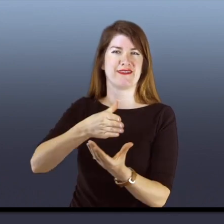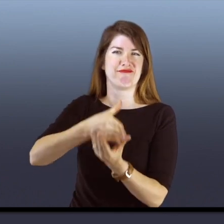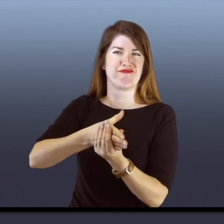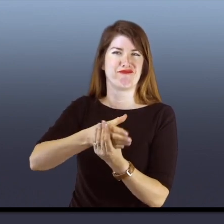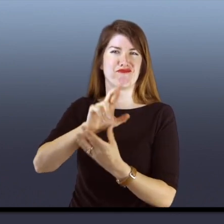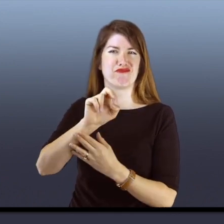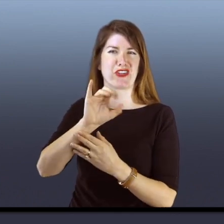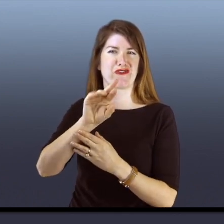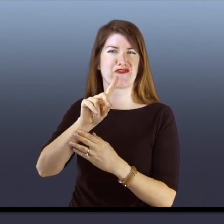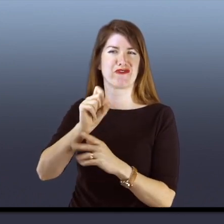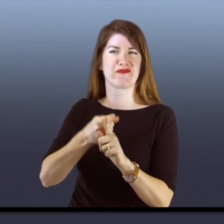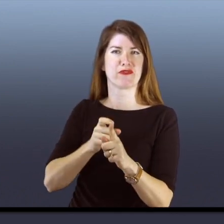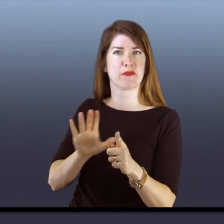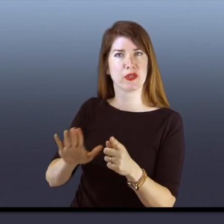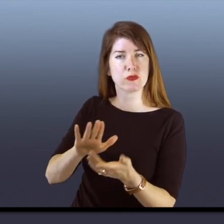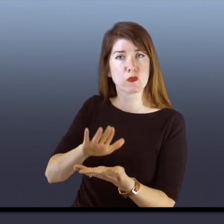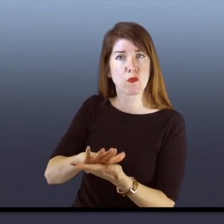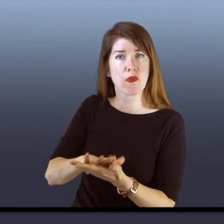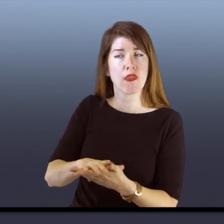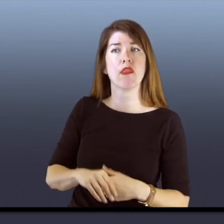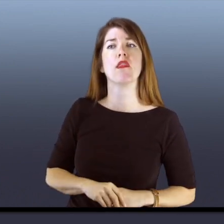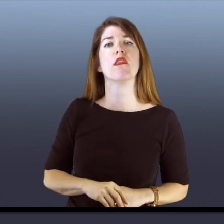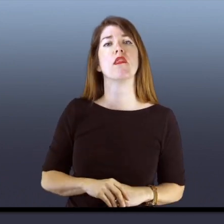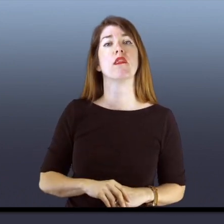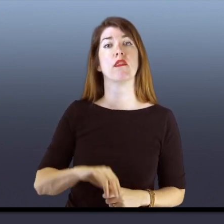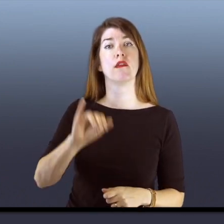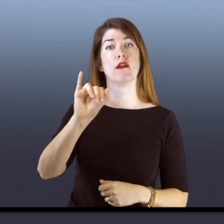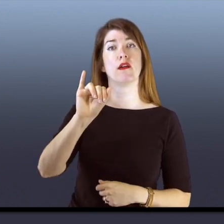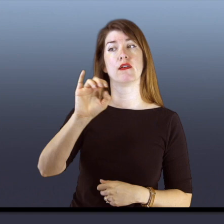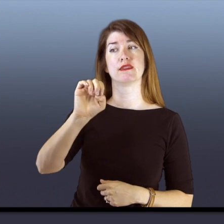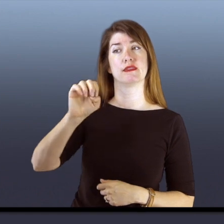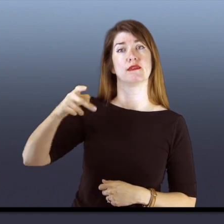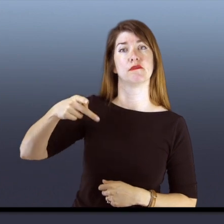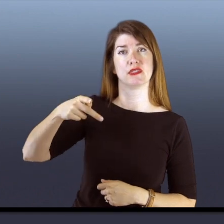So the IEP for the individual education plan